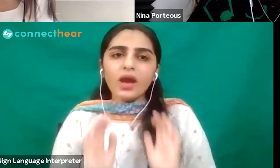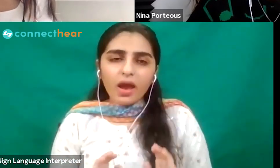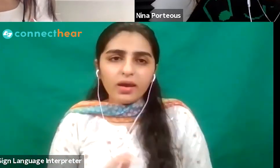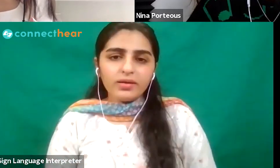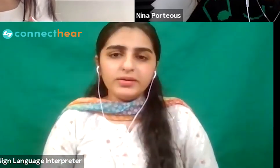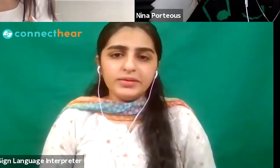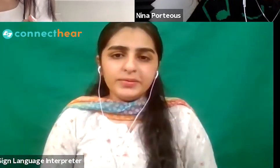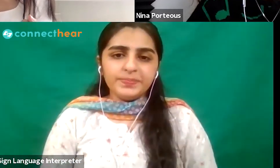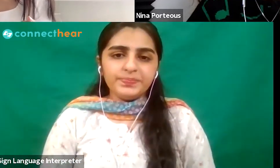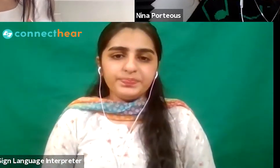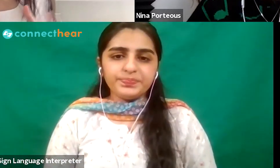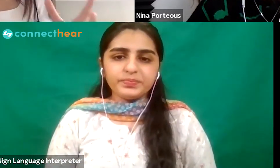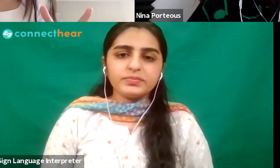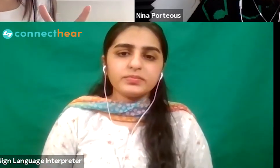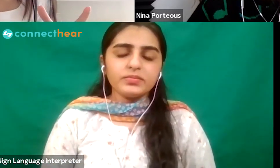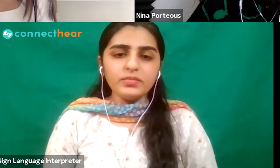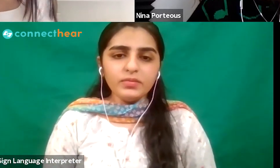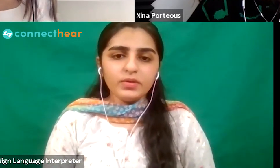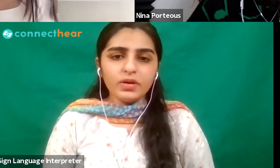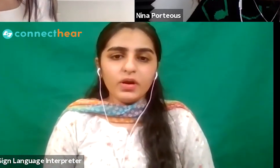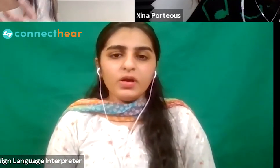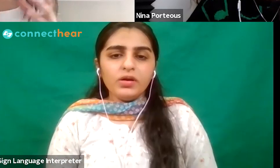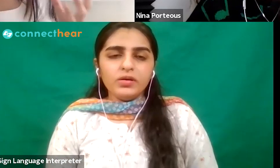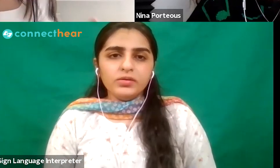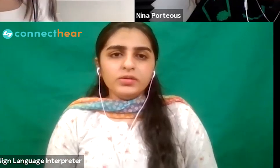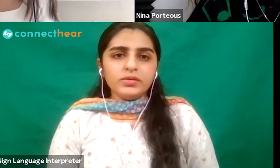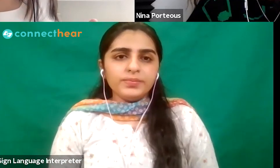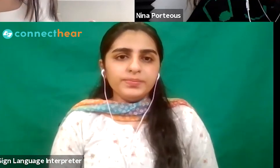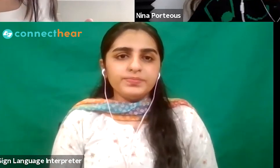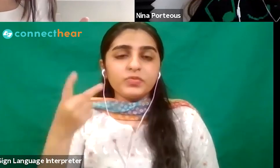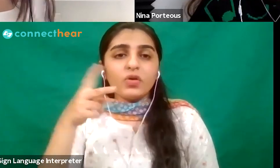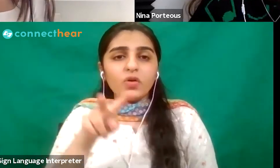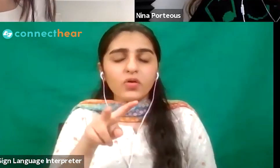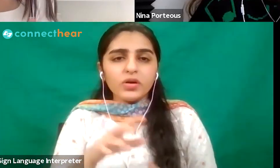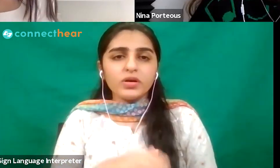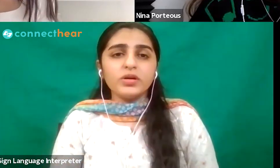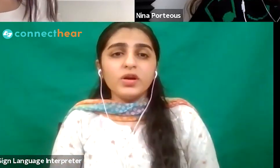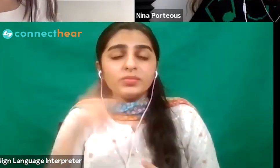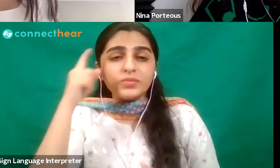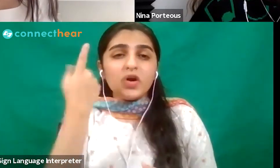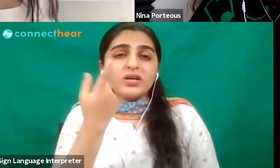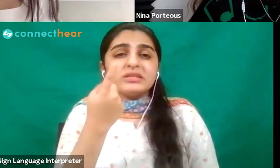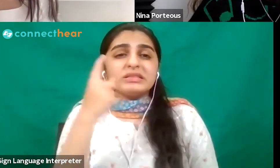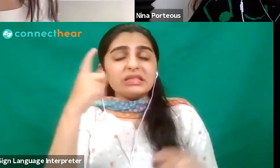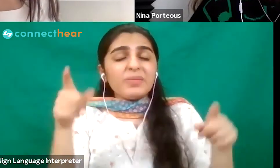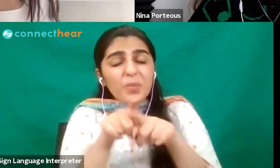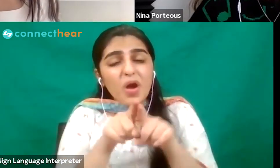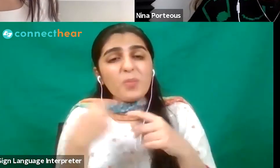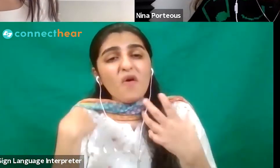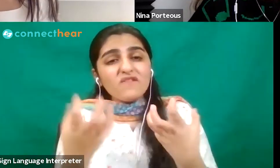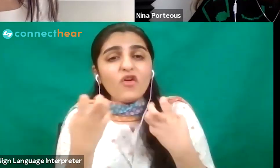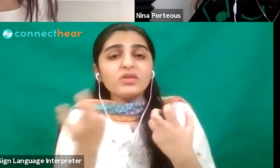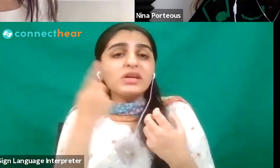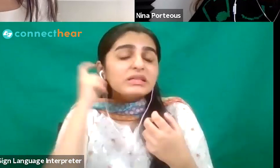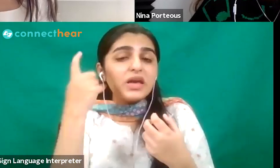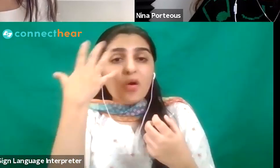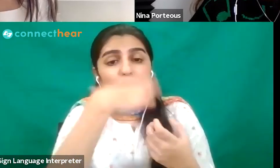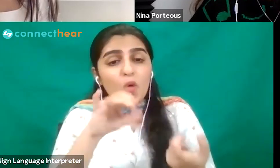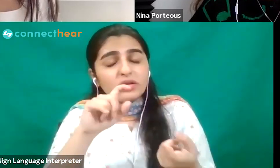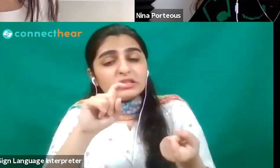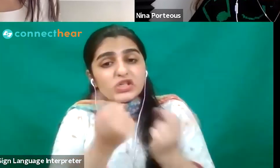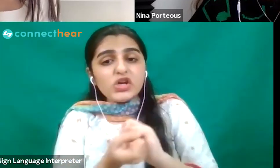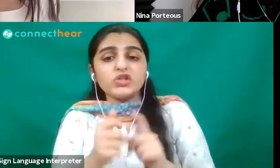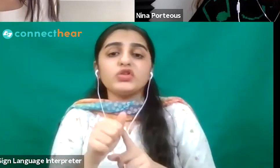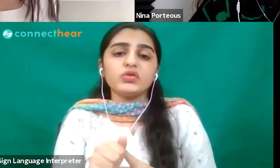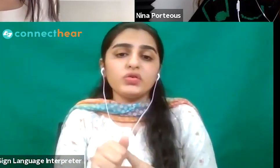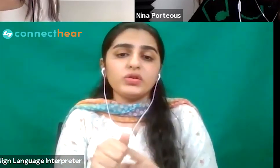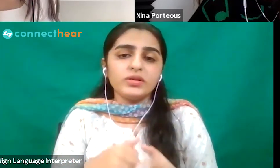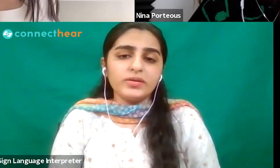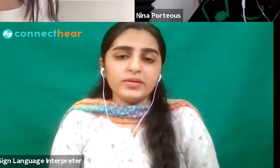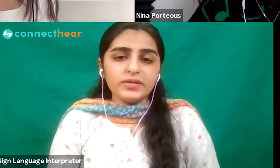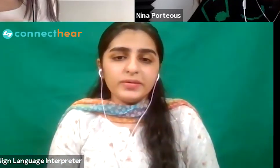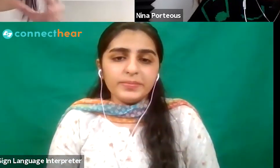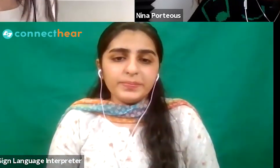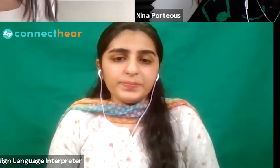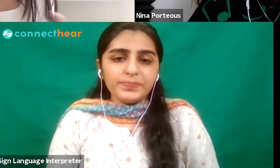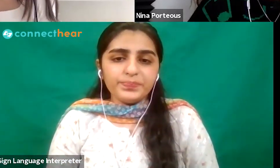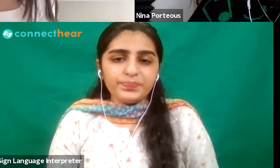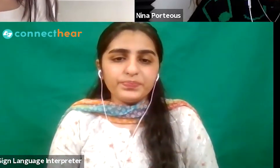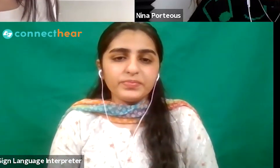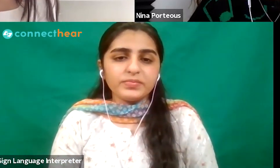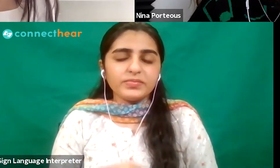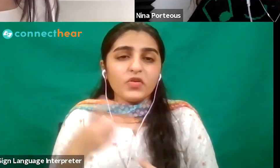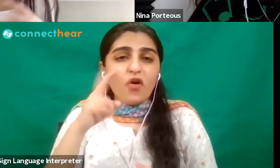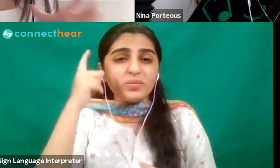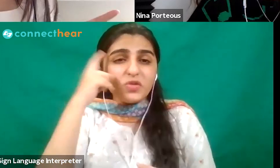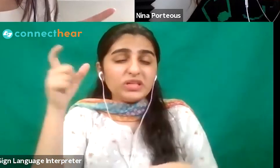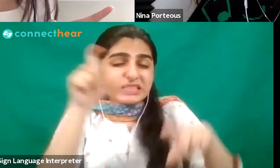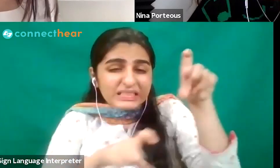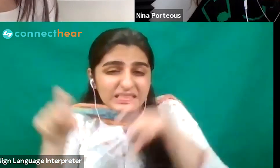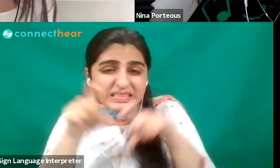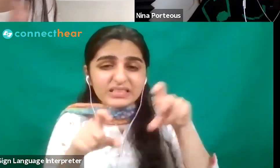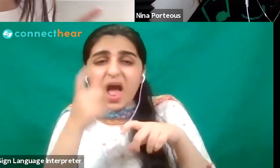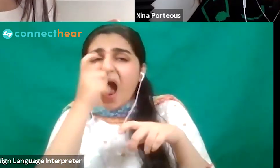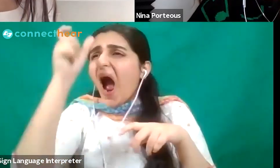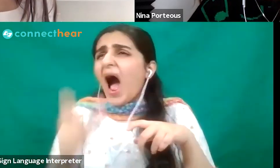And so just moving on I wanted to discuss a few ideas and how we feel that fashion immediate can be used to change the perception of hearing loss. So I know you've been working with some Amazing Designs and I've been showing them to my friends and things